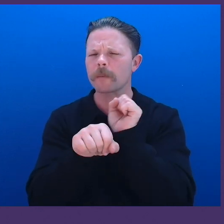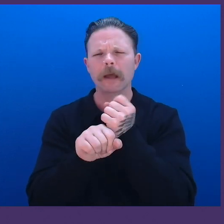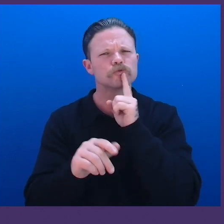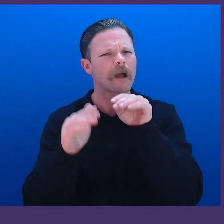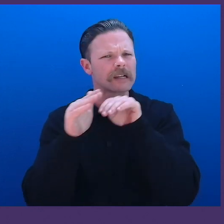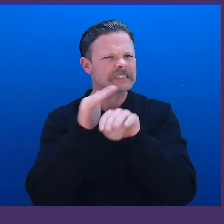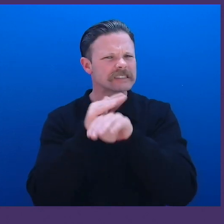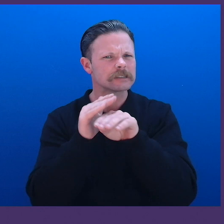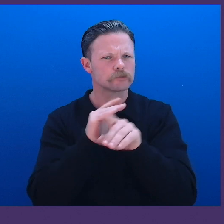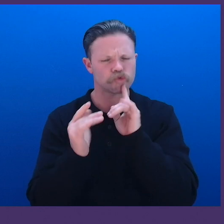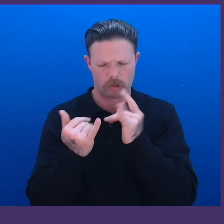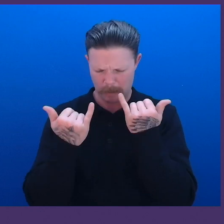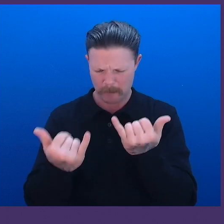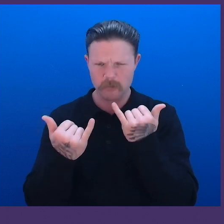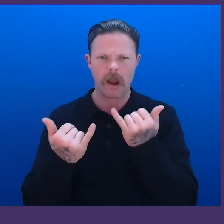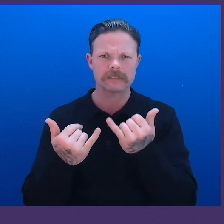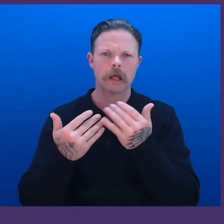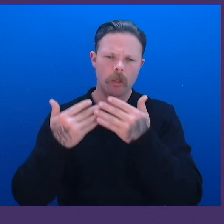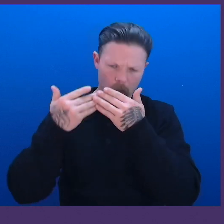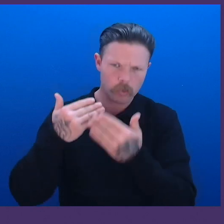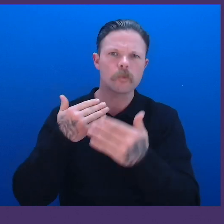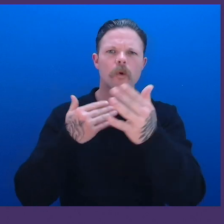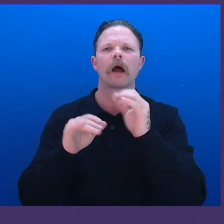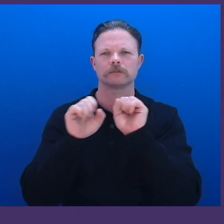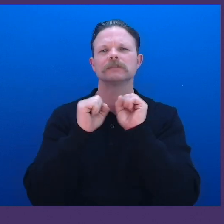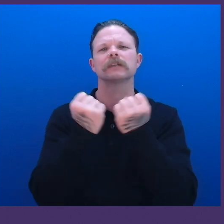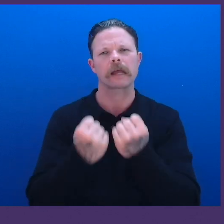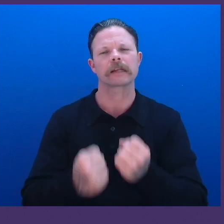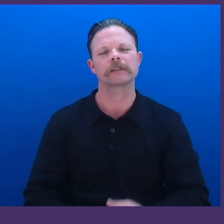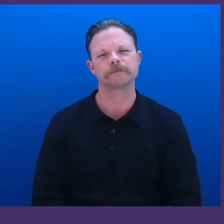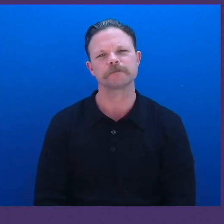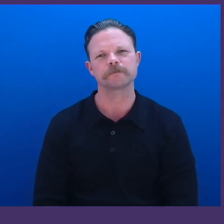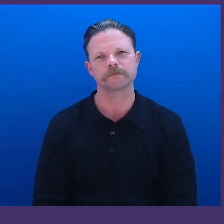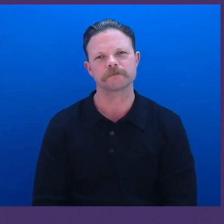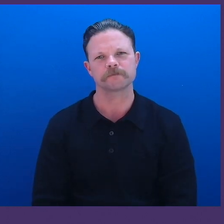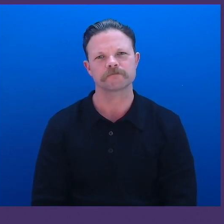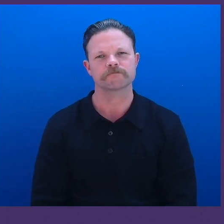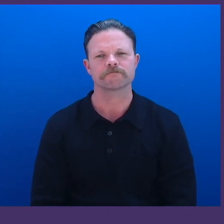throughout society. Rylin Rodgers: Thanks. That's a great overview.